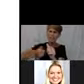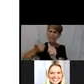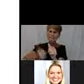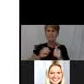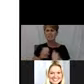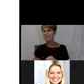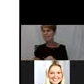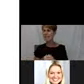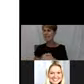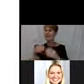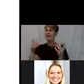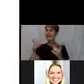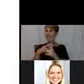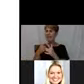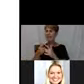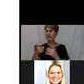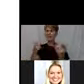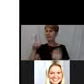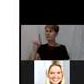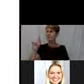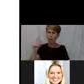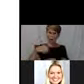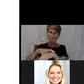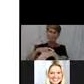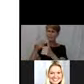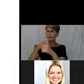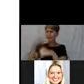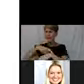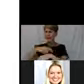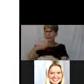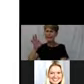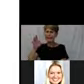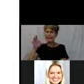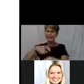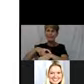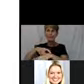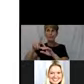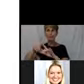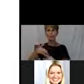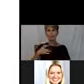and that's a success. No matter how many times your F you'd away, you have unconditional respect for them as people.